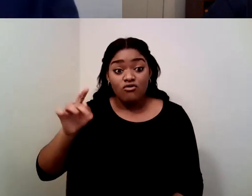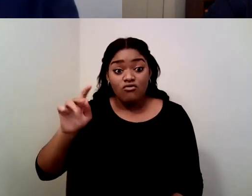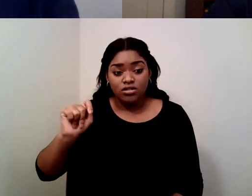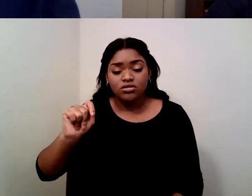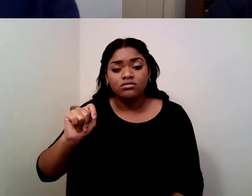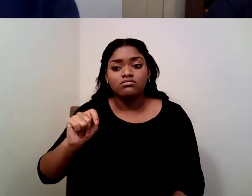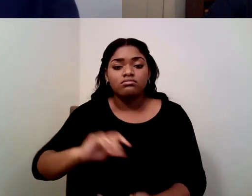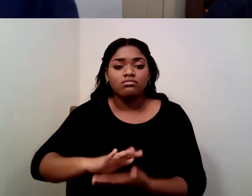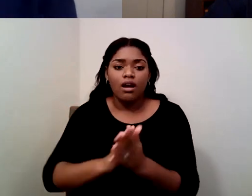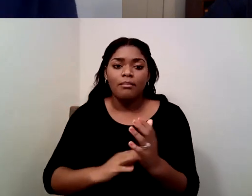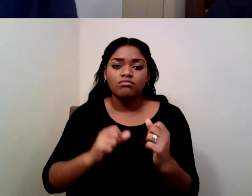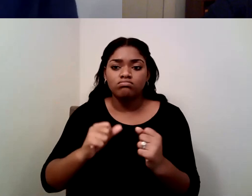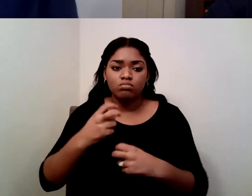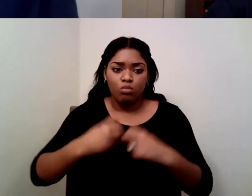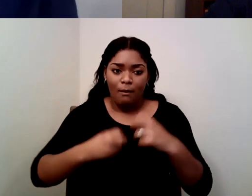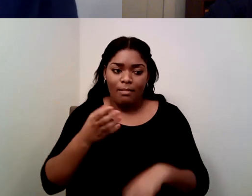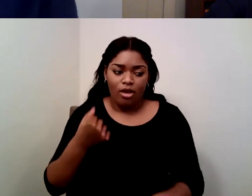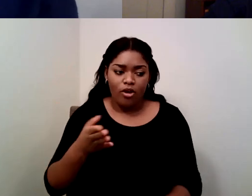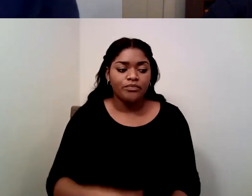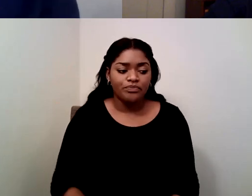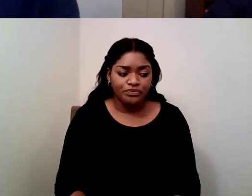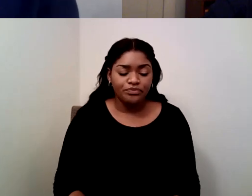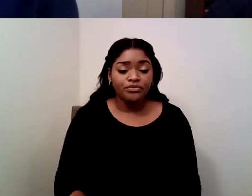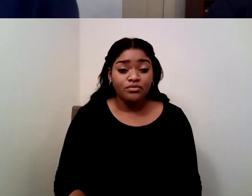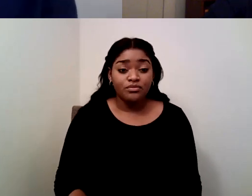a problem. So what's going on right now that is the most